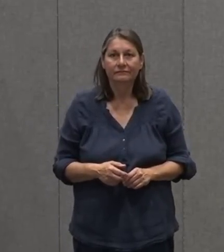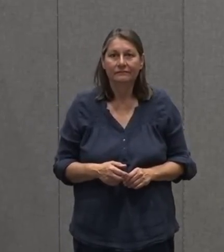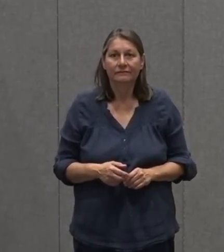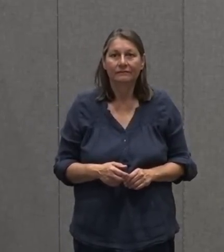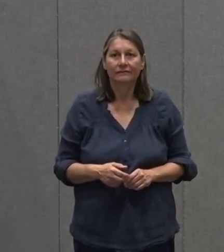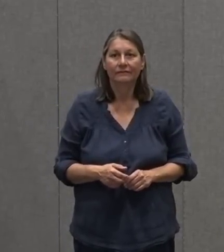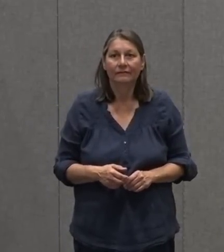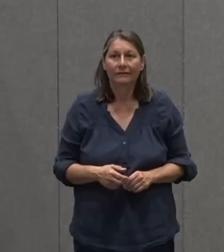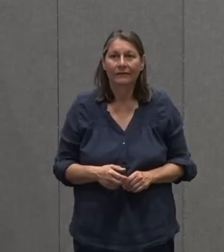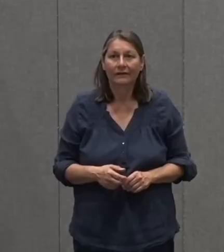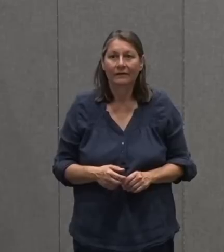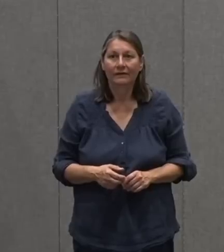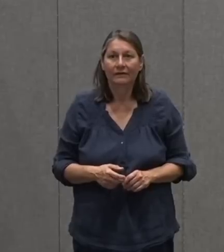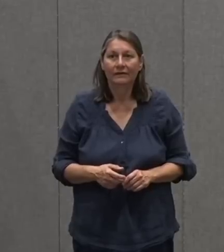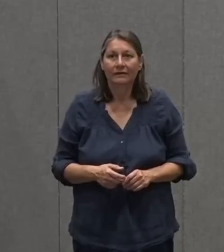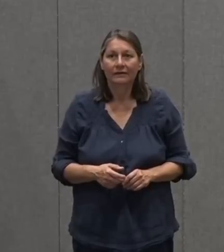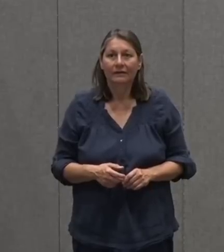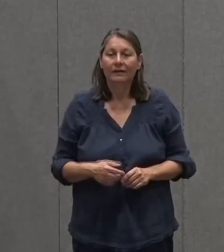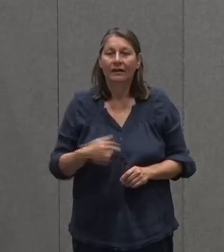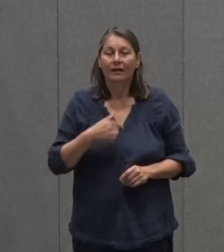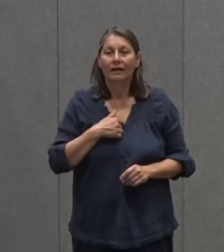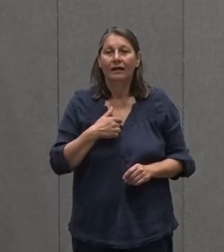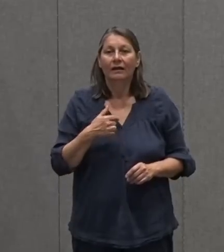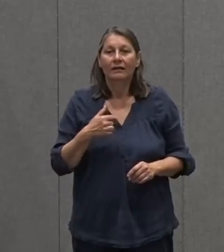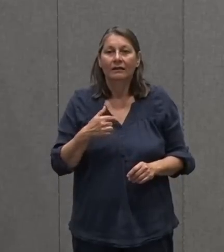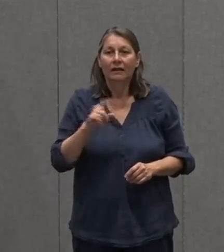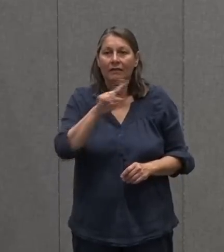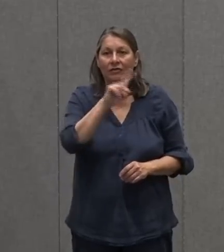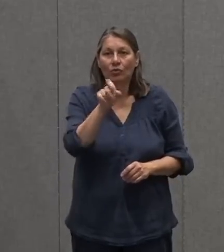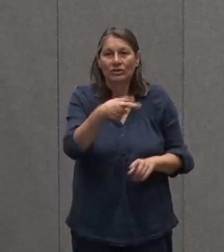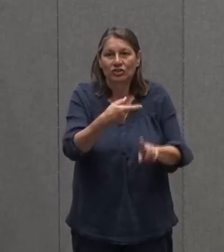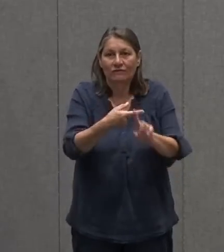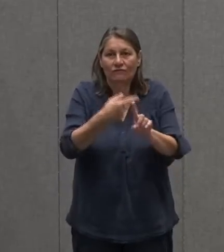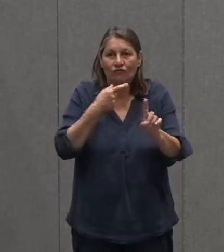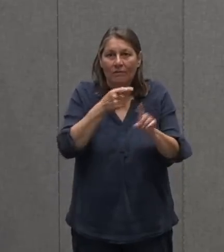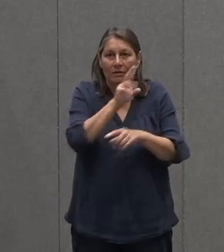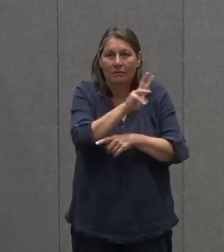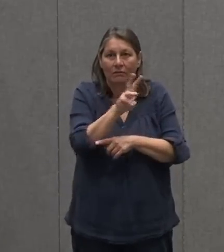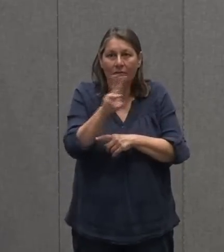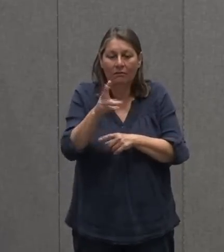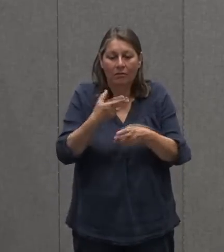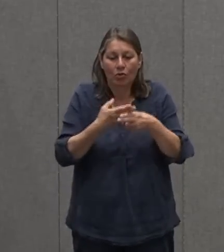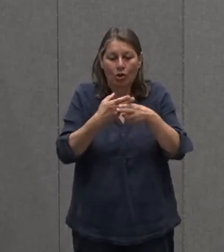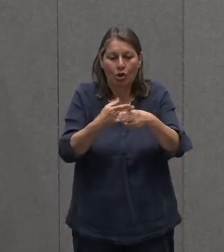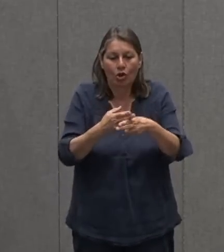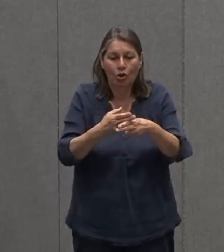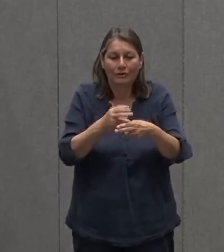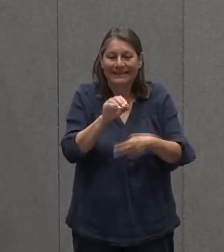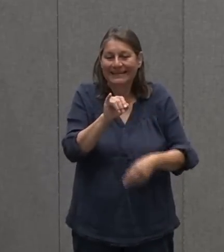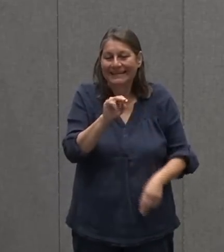It's the site is called inside mathematics and what this site does is it just gives you